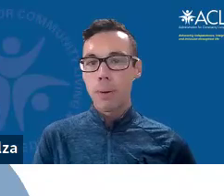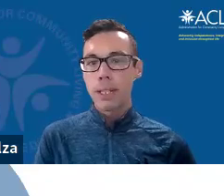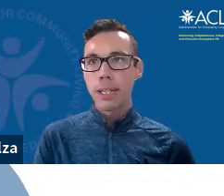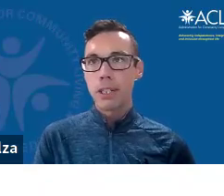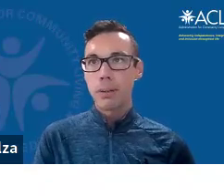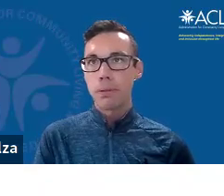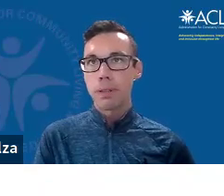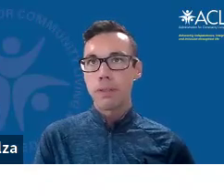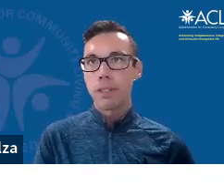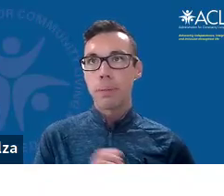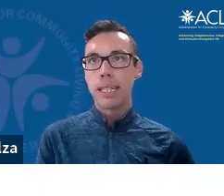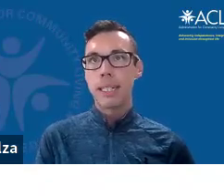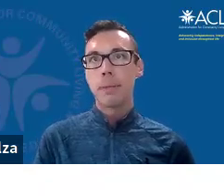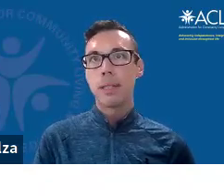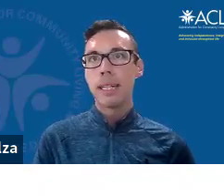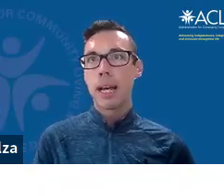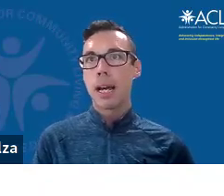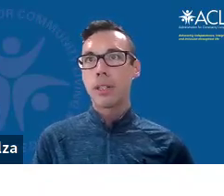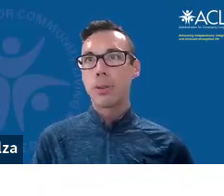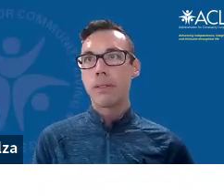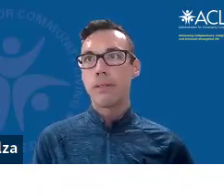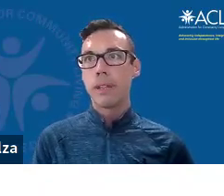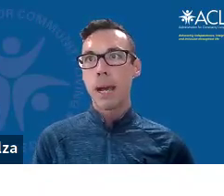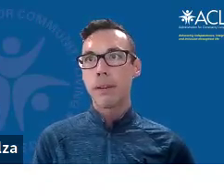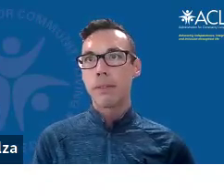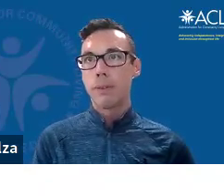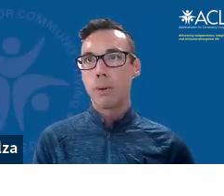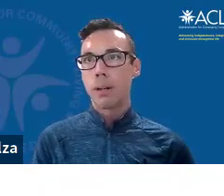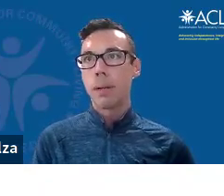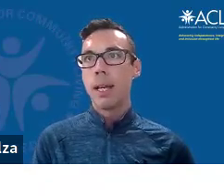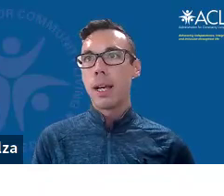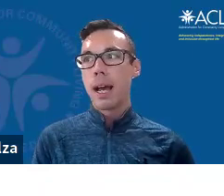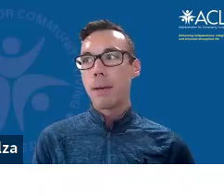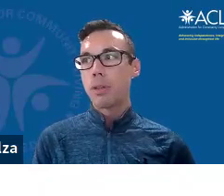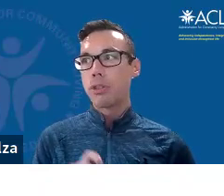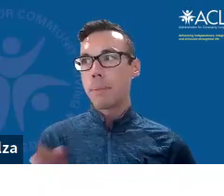We are always looking to improve, so please complete our short feedback form. We will